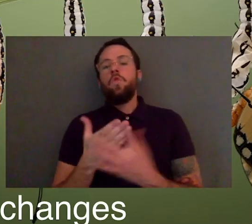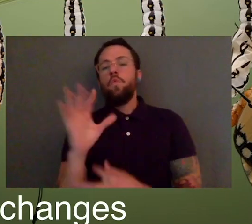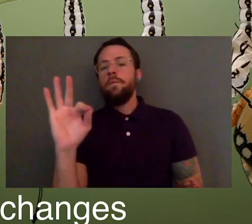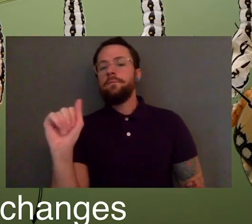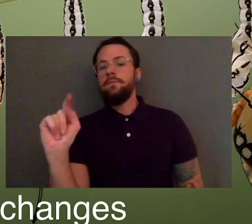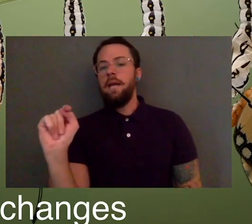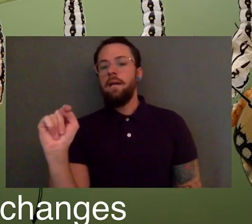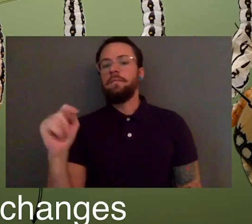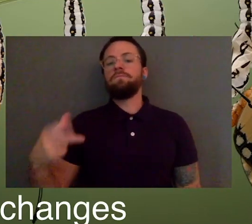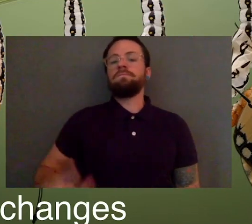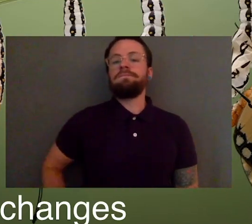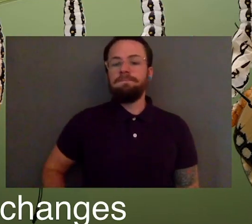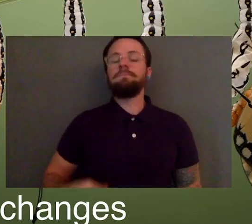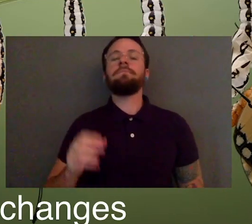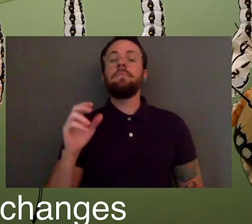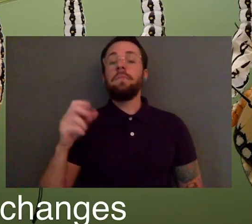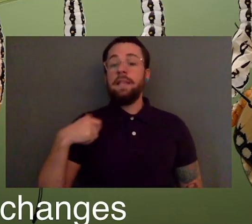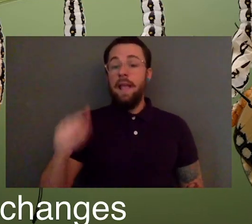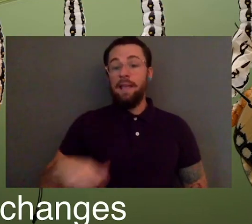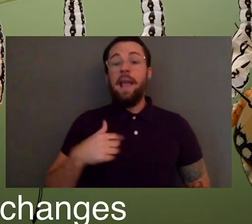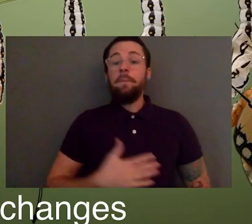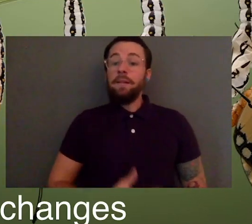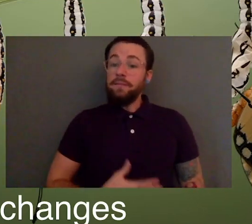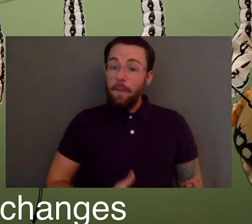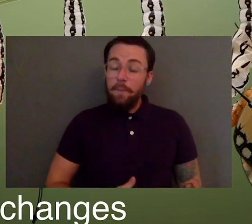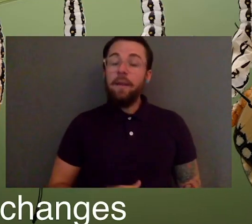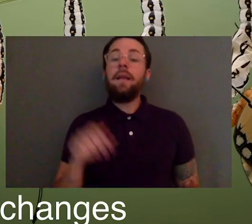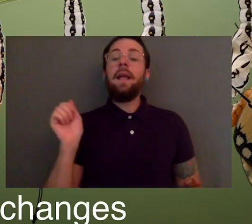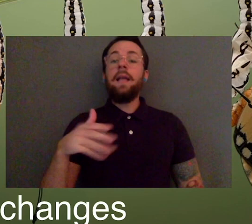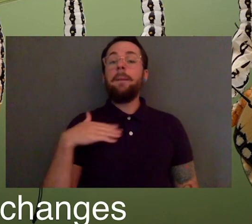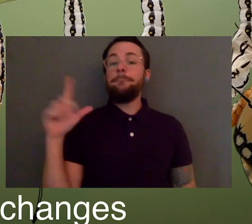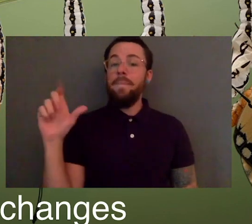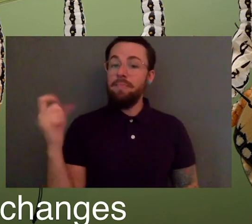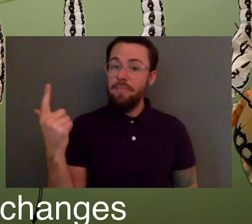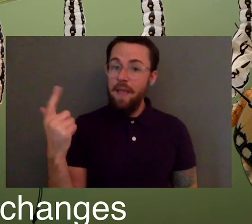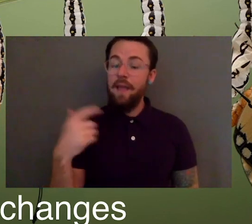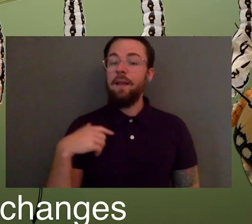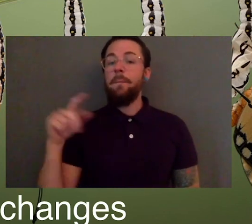Subcutaneous which is the type I use needs to be injected into fat so I can inject that